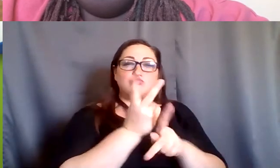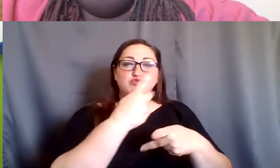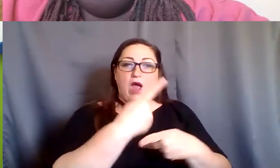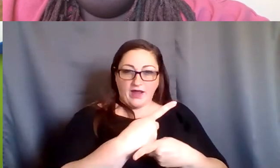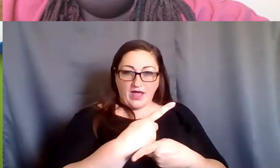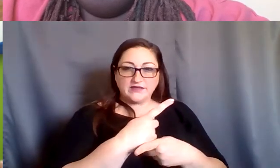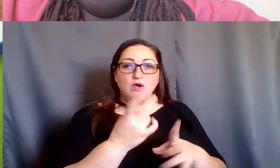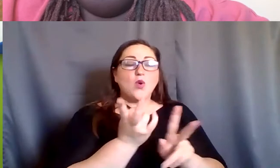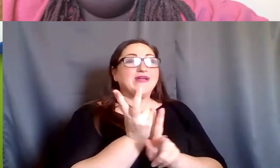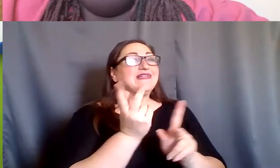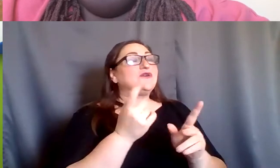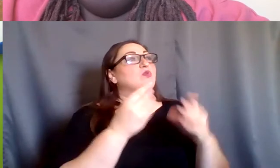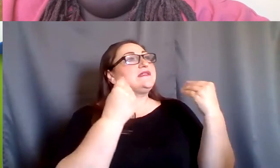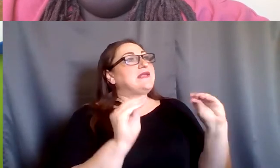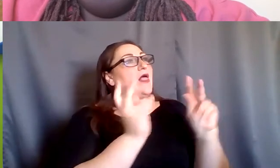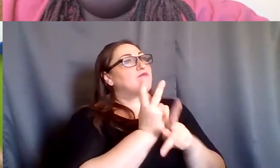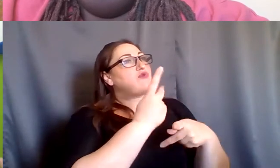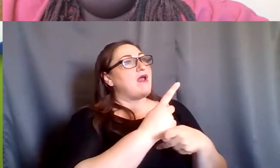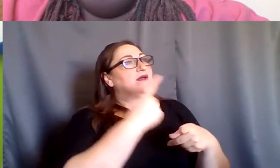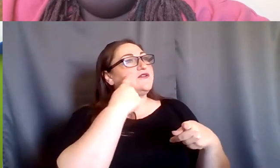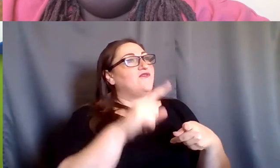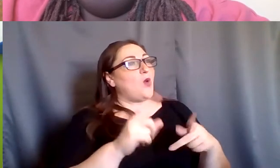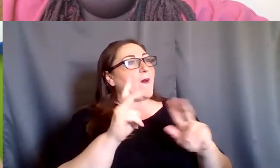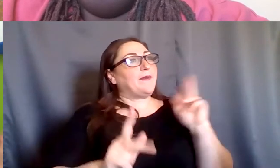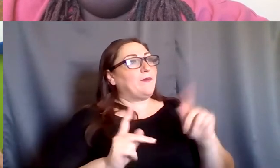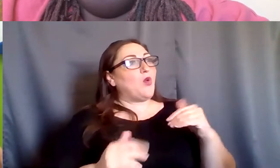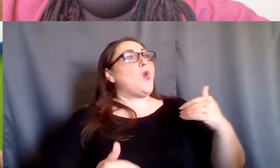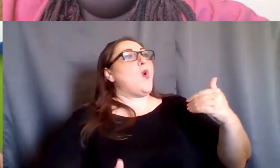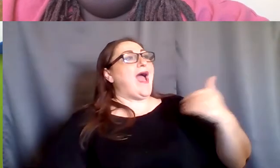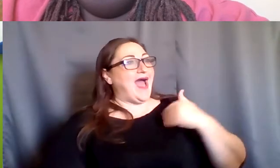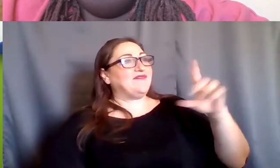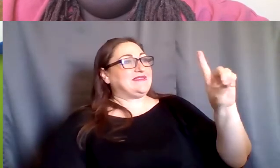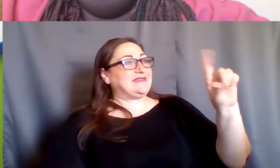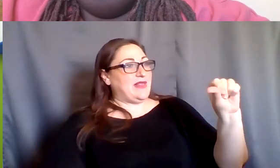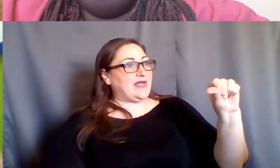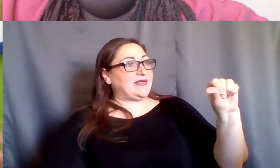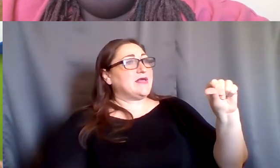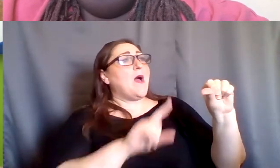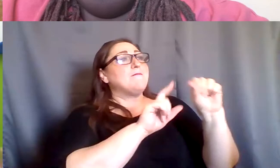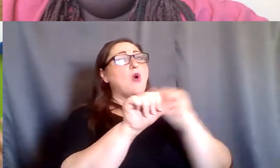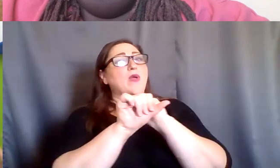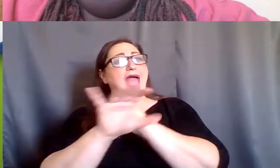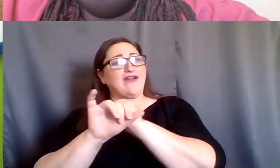If you think about accessible ballots and the touch-screen machines, where you can have bigger font sizes and high contrast.